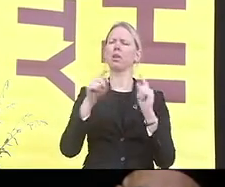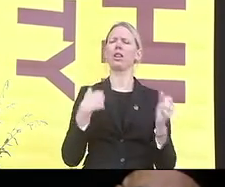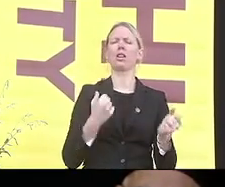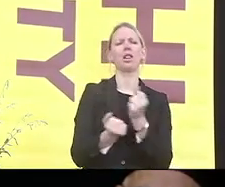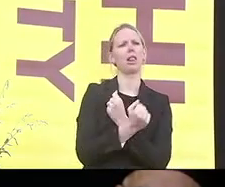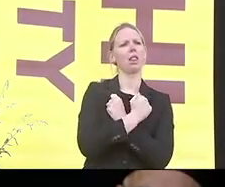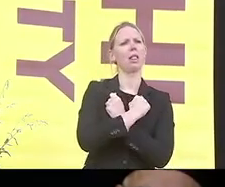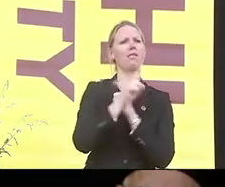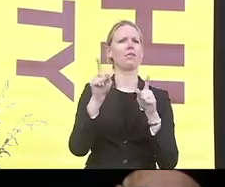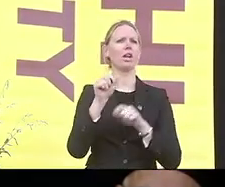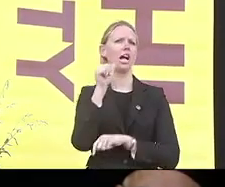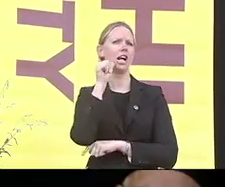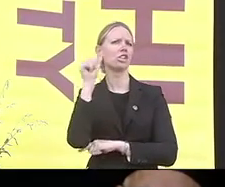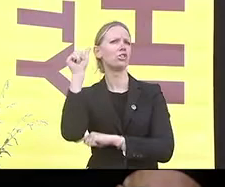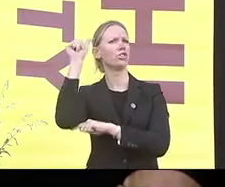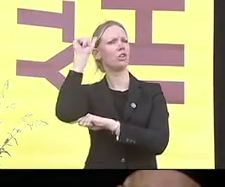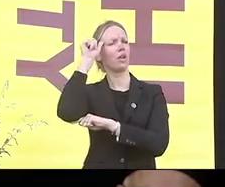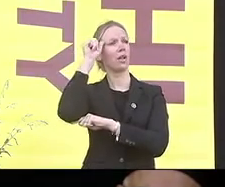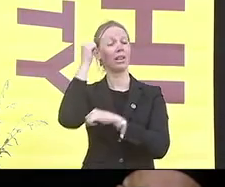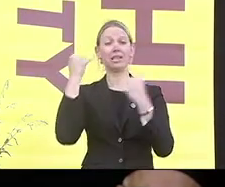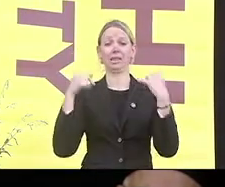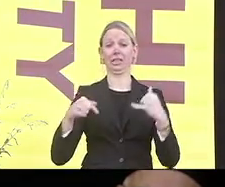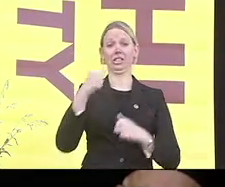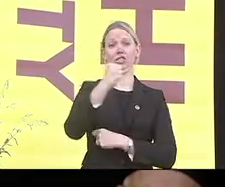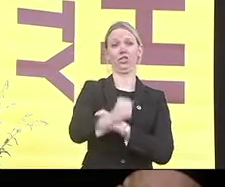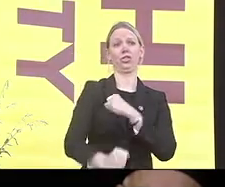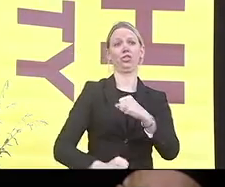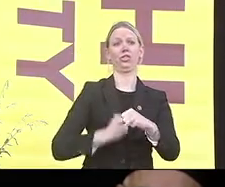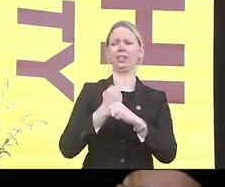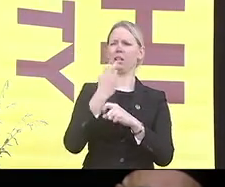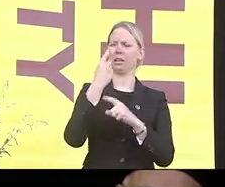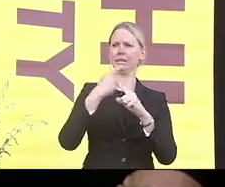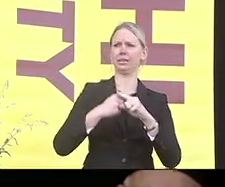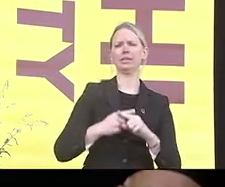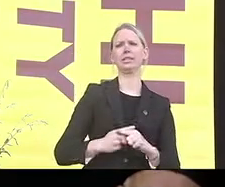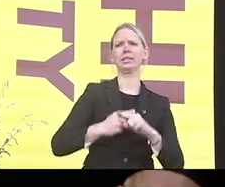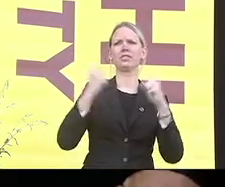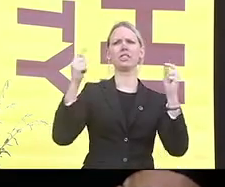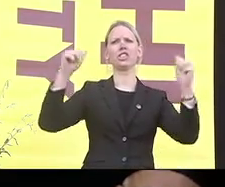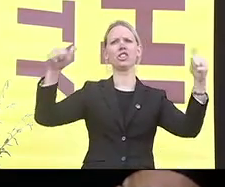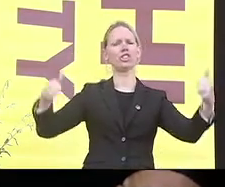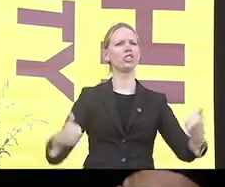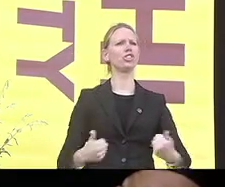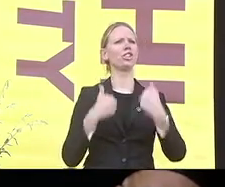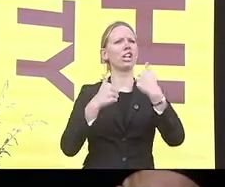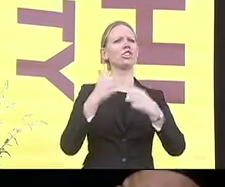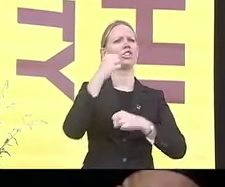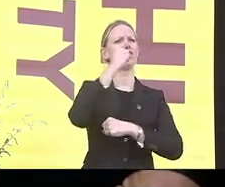adult. And this year, this very different and challenging year, both here and